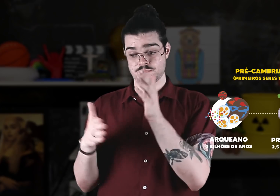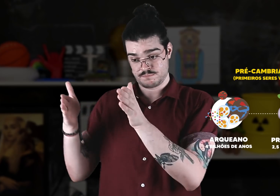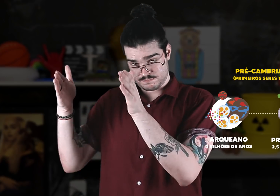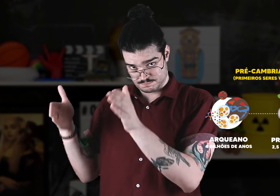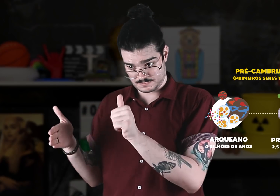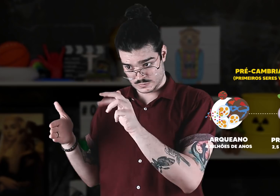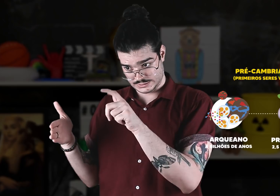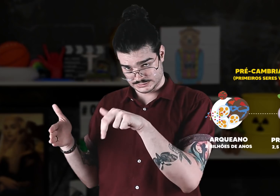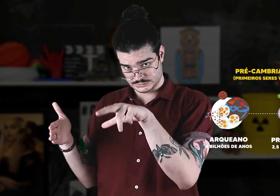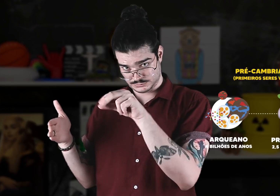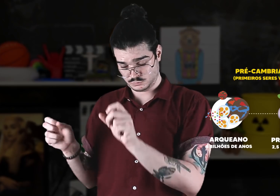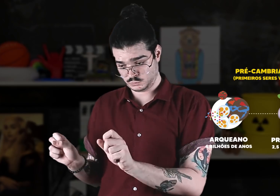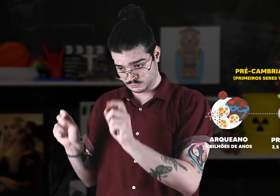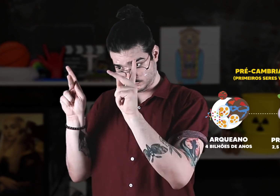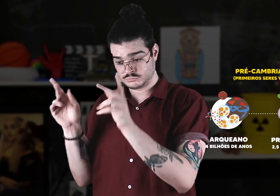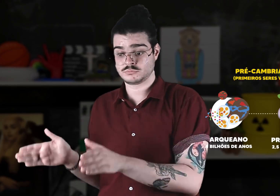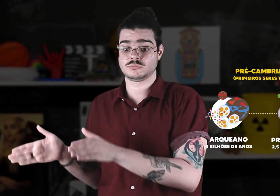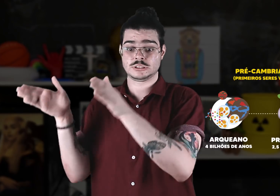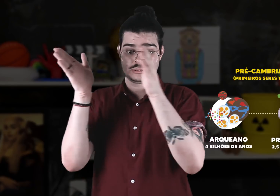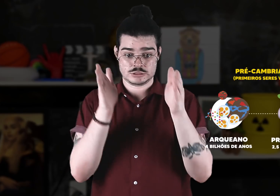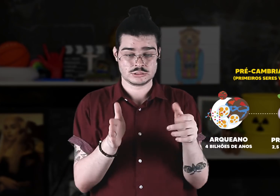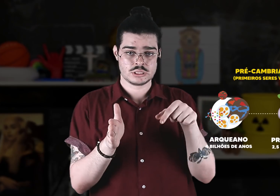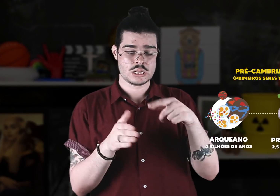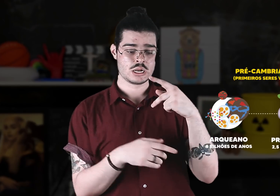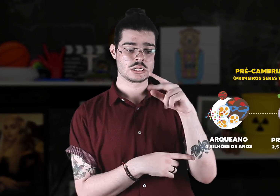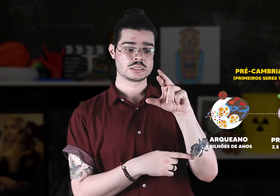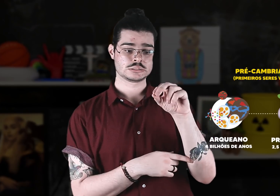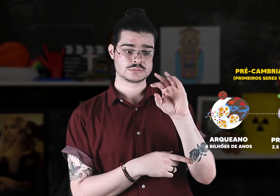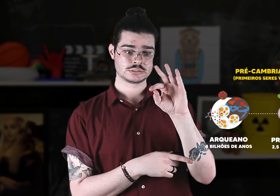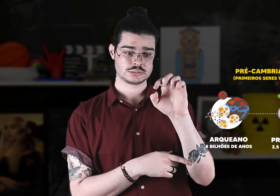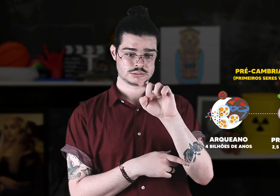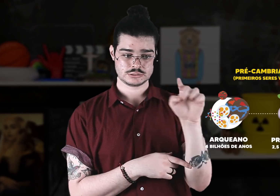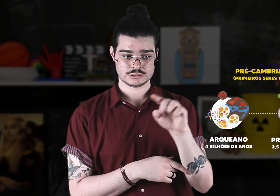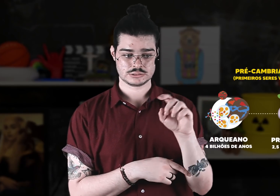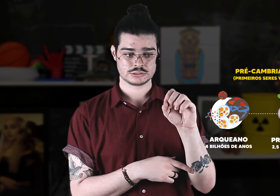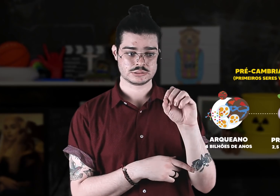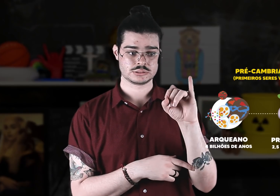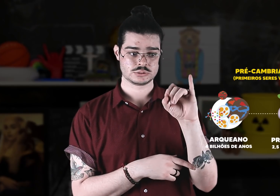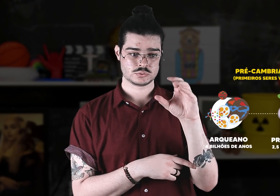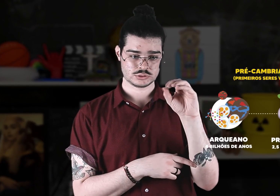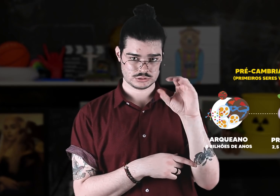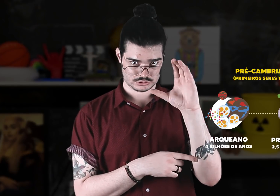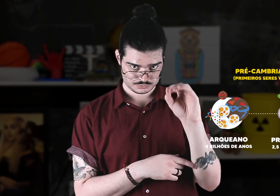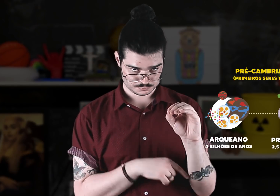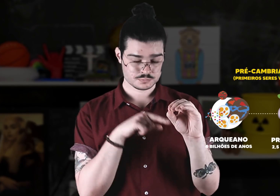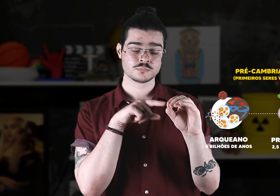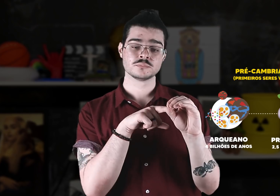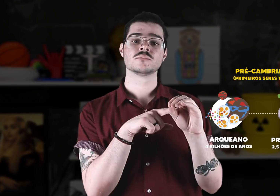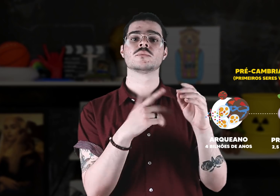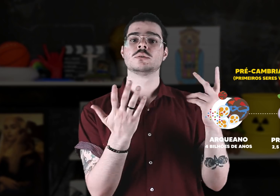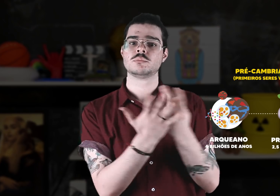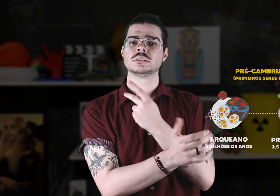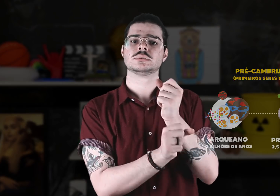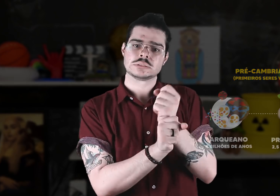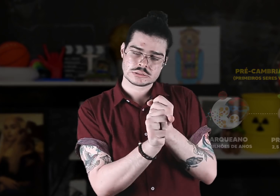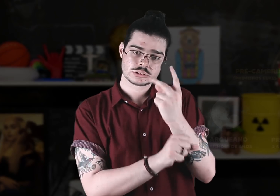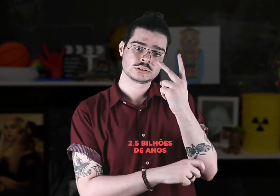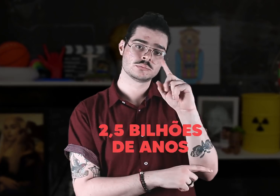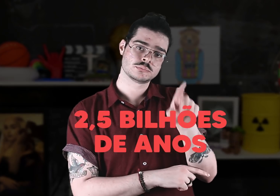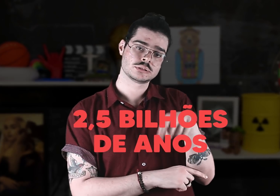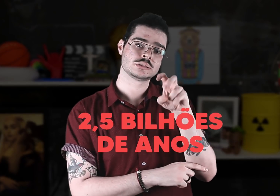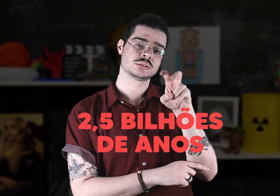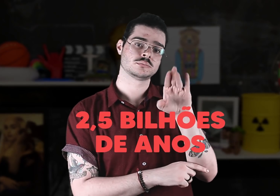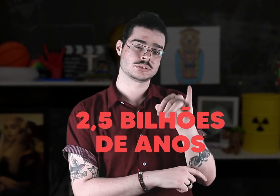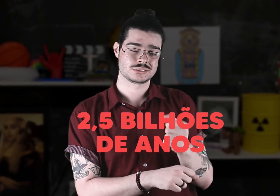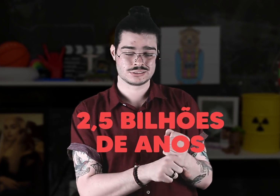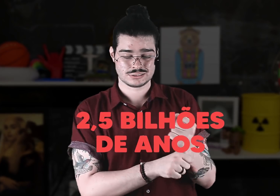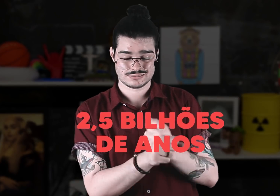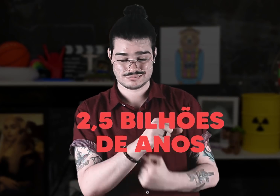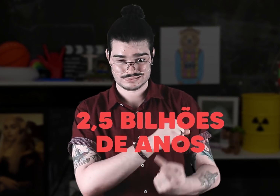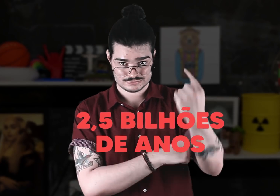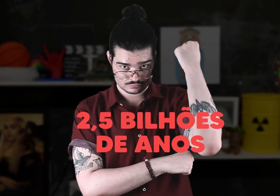Then, we entered the Proterozoic period, about 2.5 billion years ago.